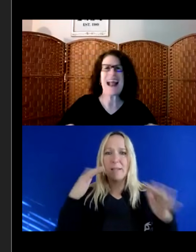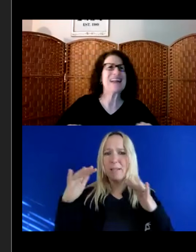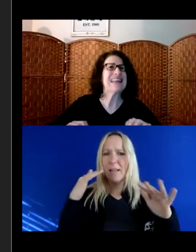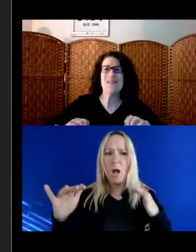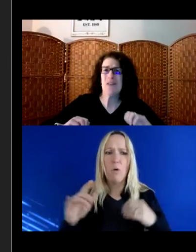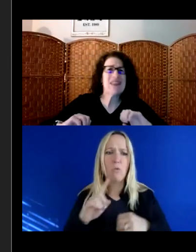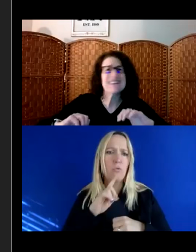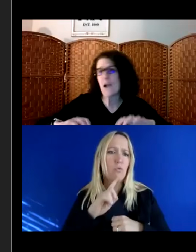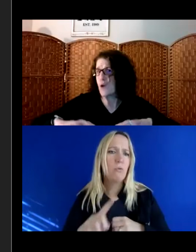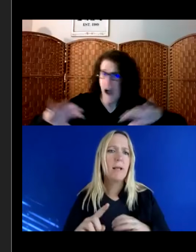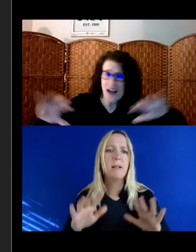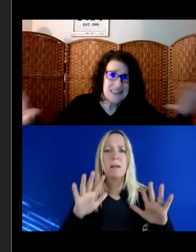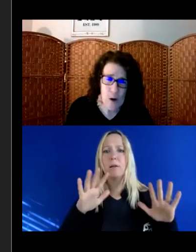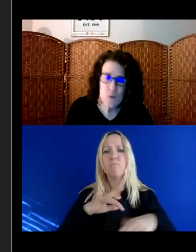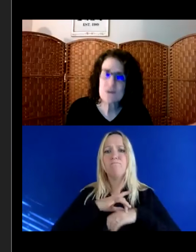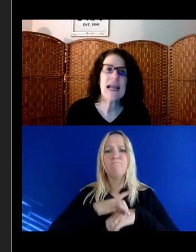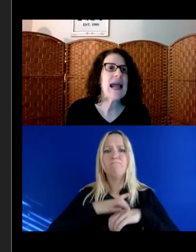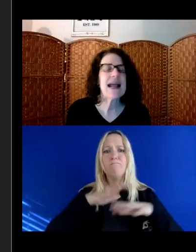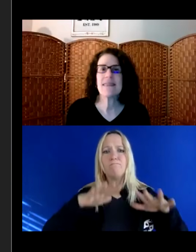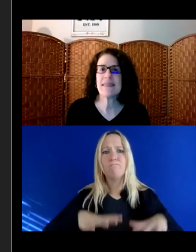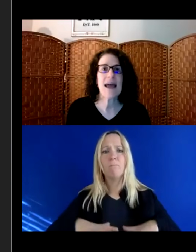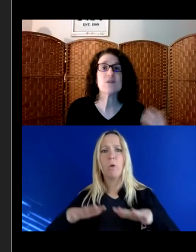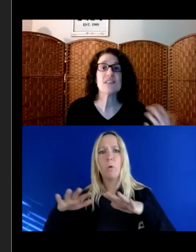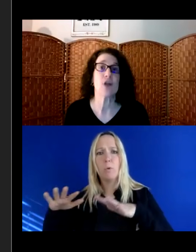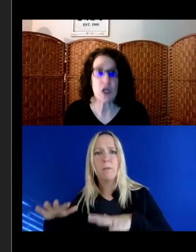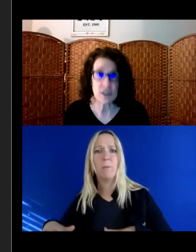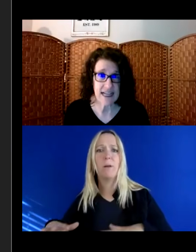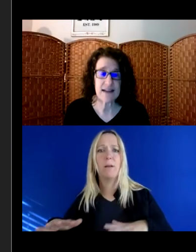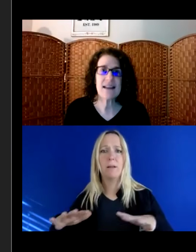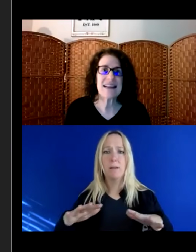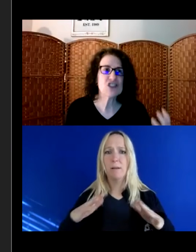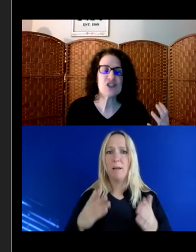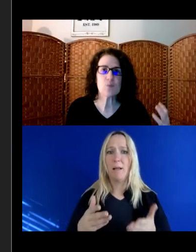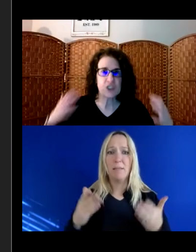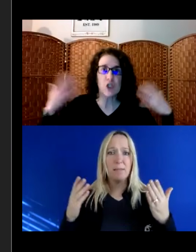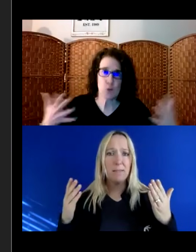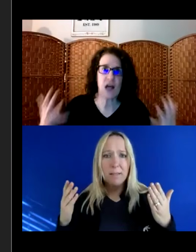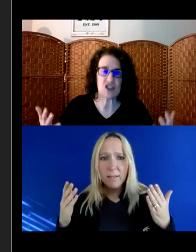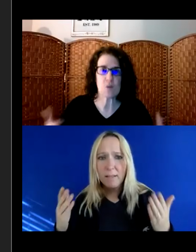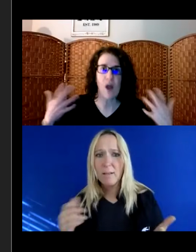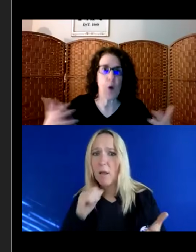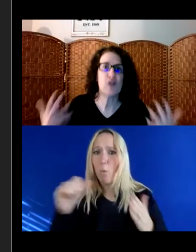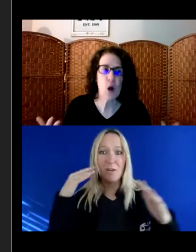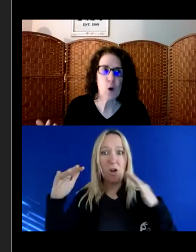and, even things that were not sounds, and that was exhausting. It just was too much. It was overload.